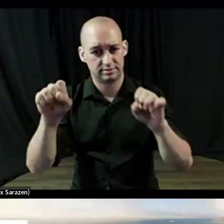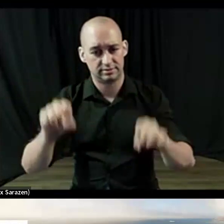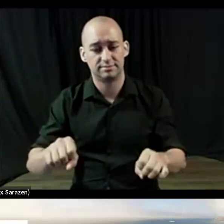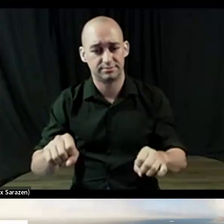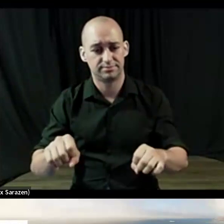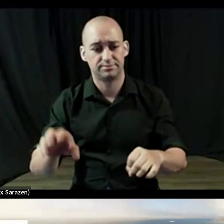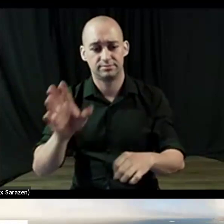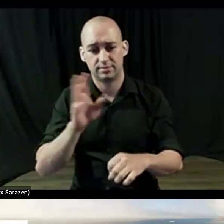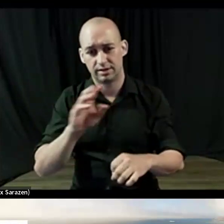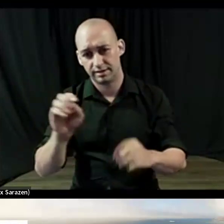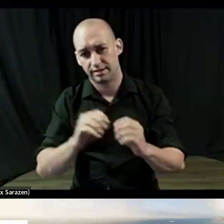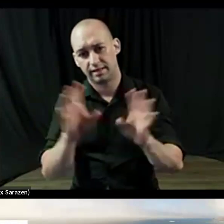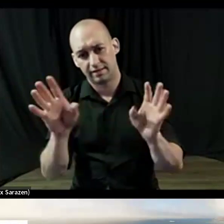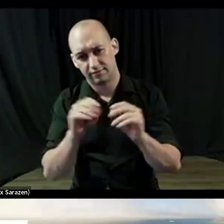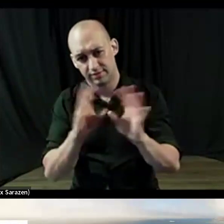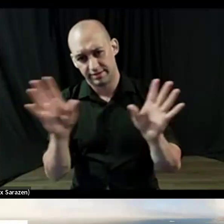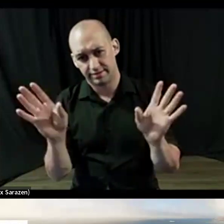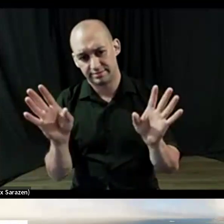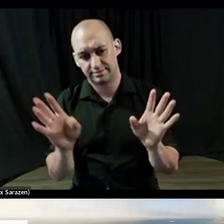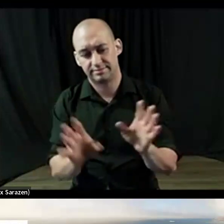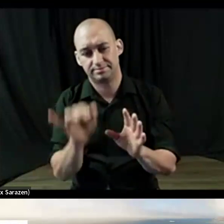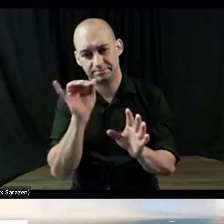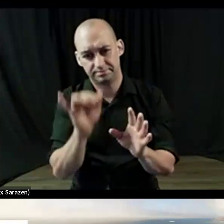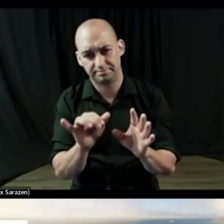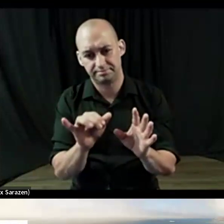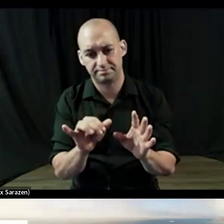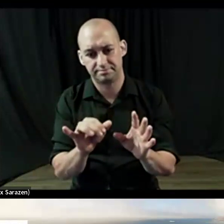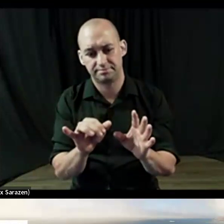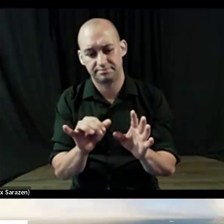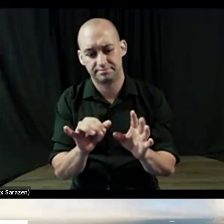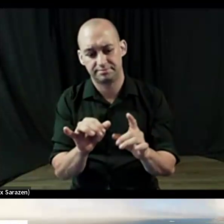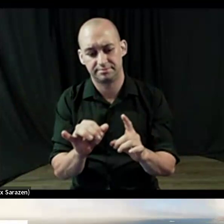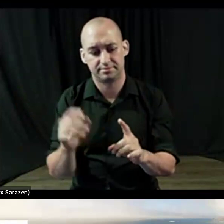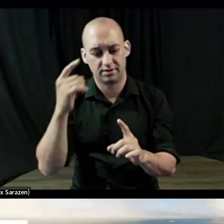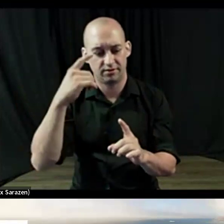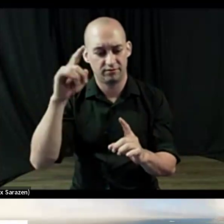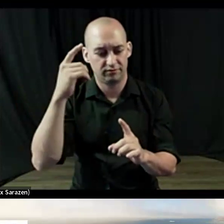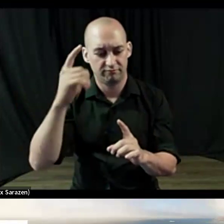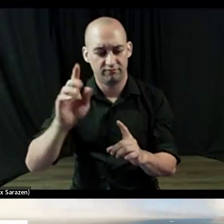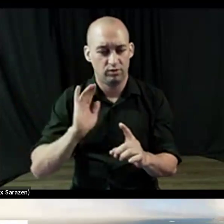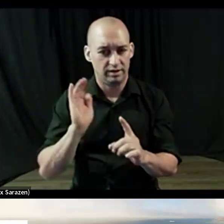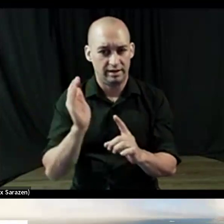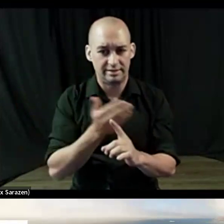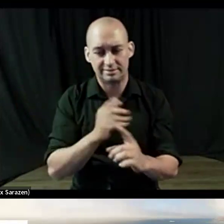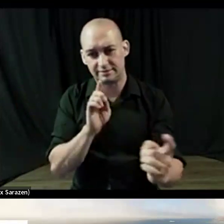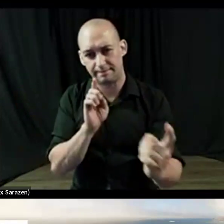of clarified that, you know, in order for us to meet the obligations of the State Digital Equity